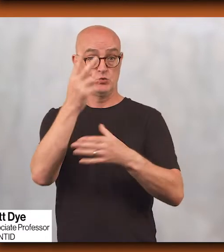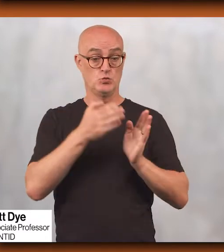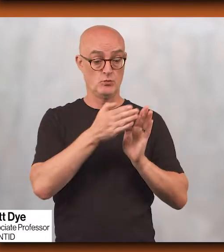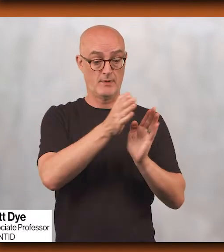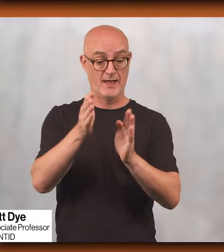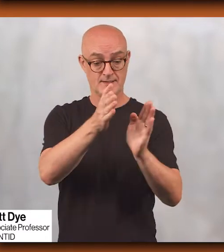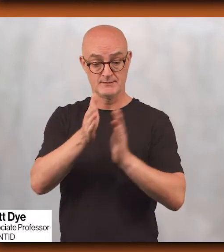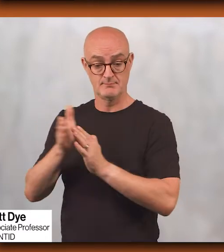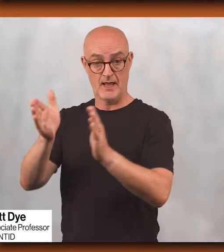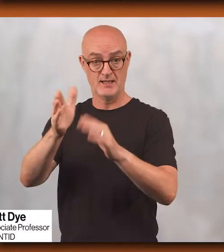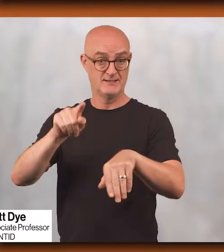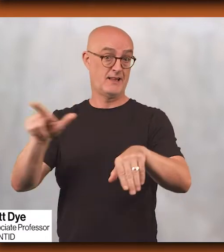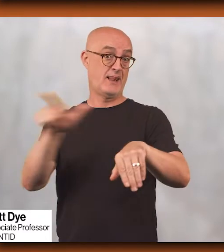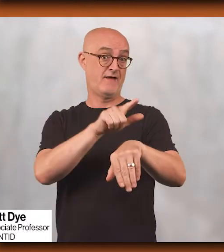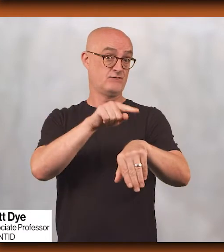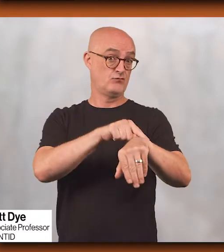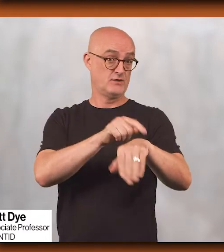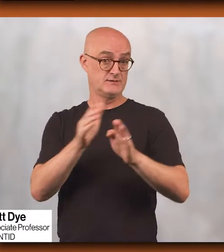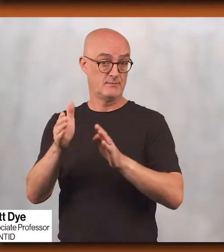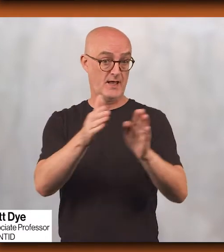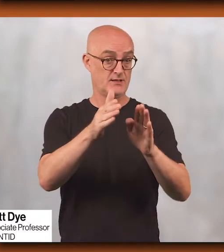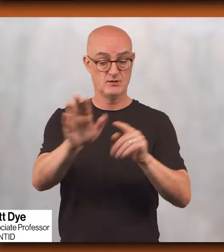and then on the y-axis, we have the counts.